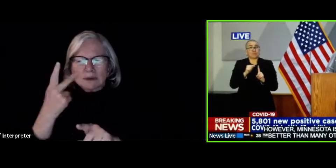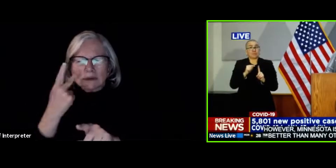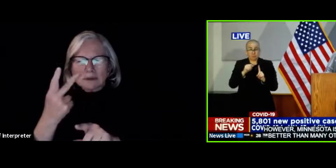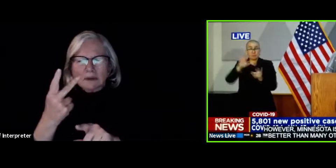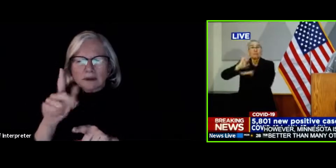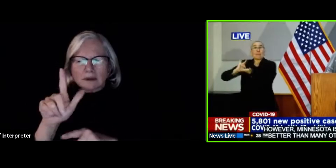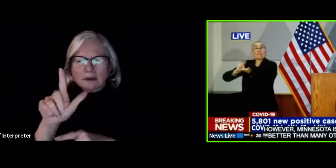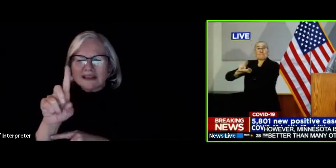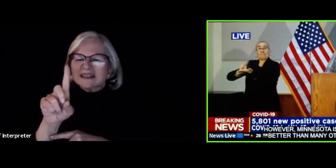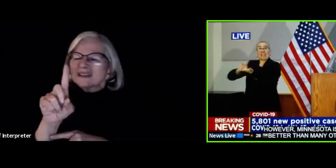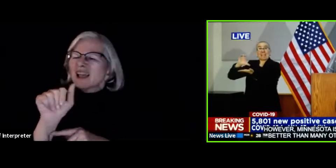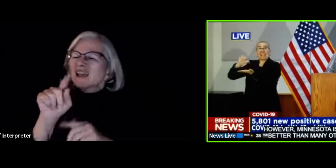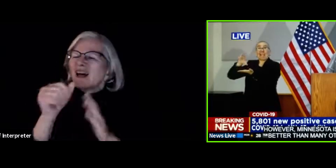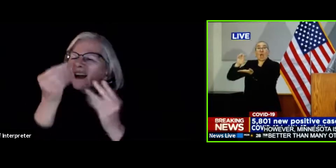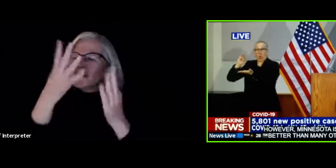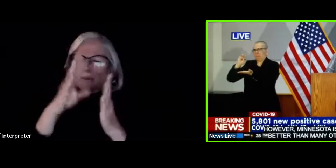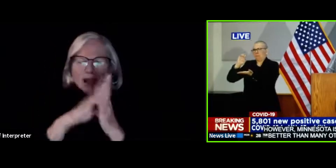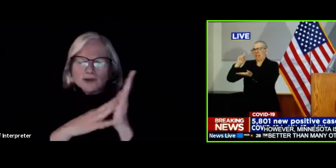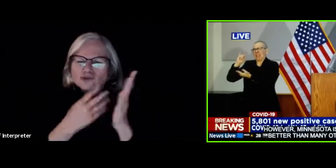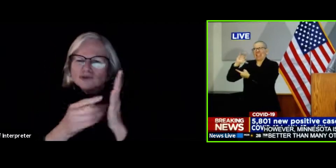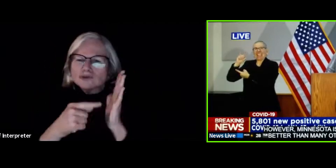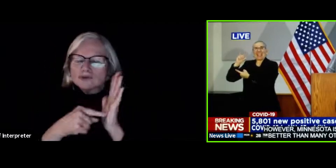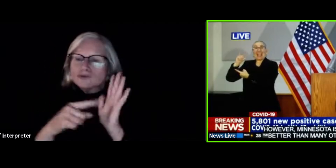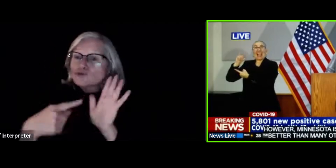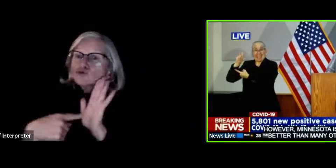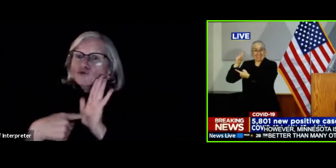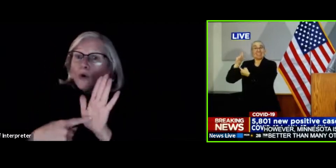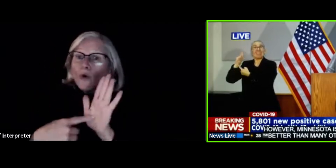SHOWED THAT MINNESOTA WAS 37th IN RESIDENTS